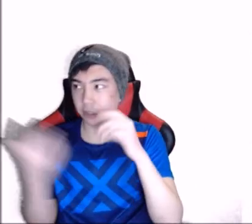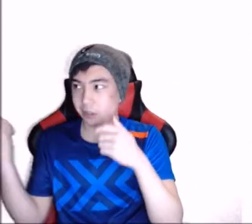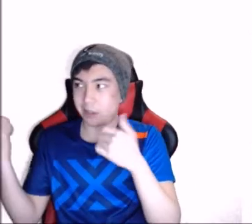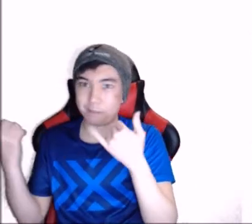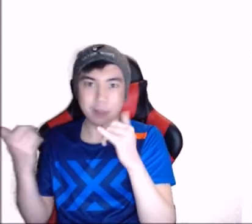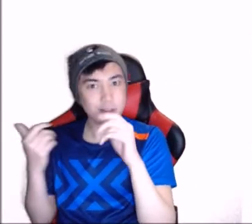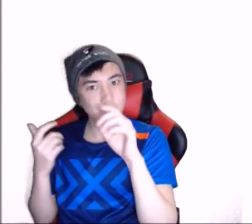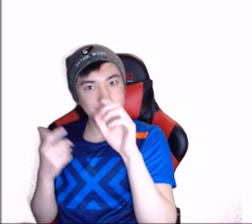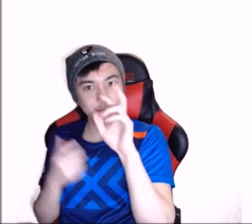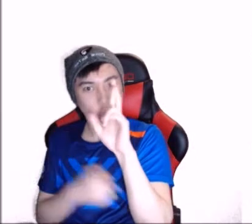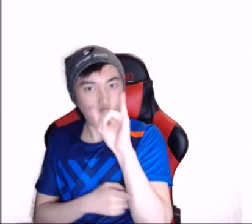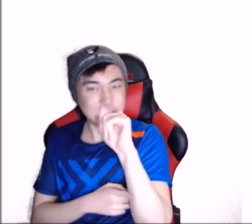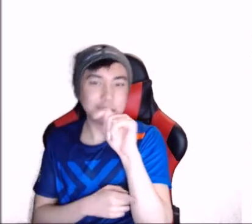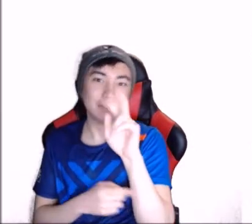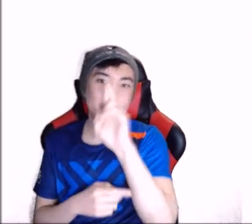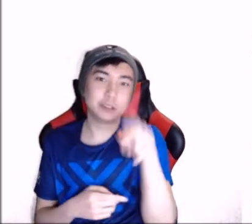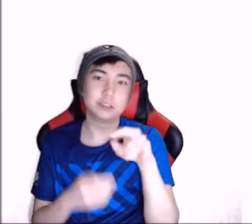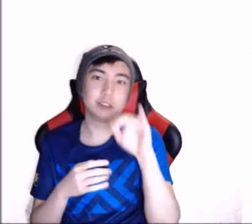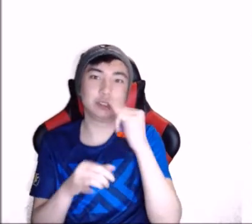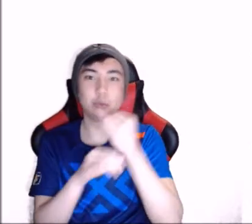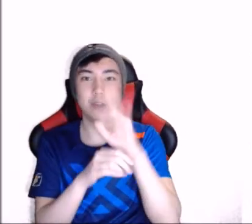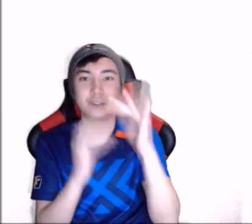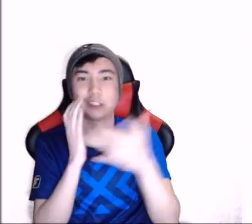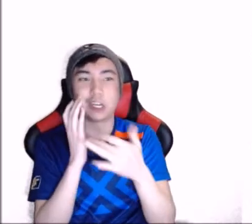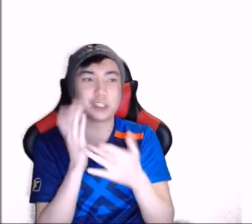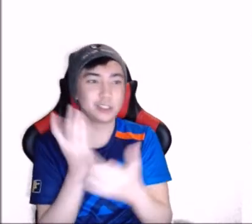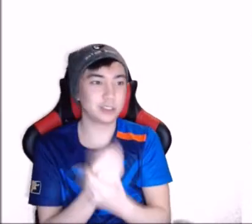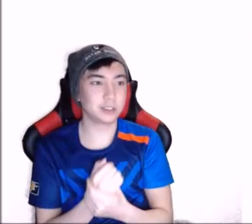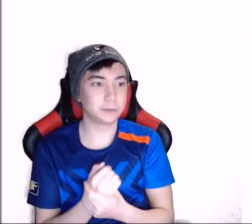I played for Rochester Institute of Technology